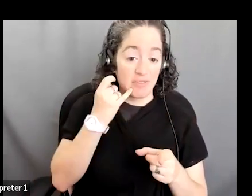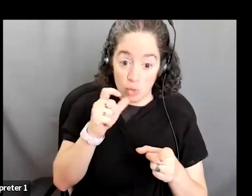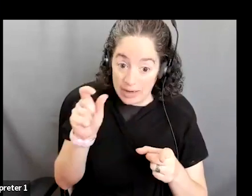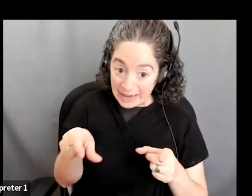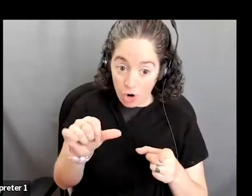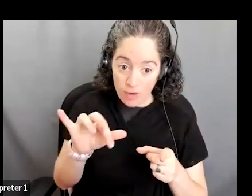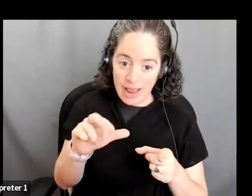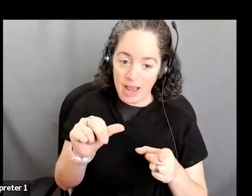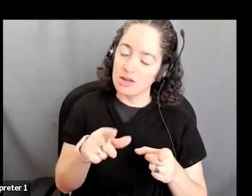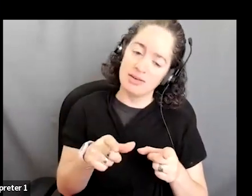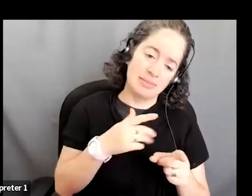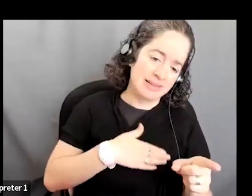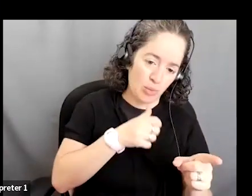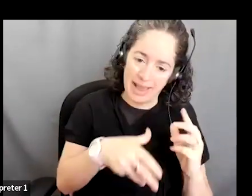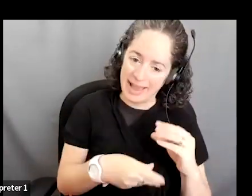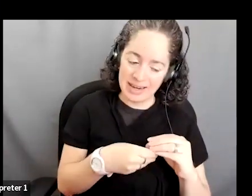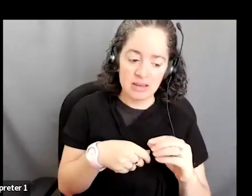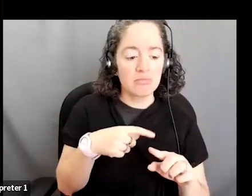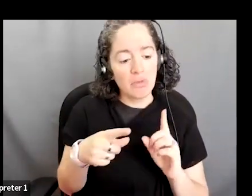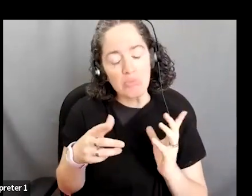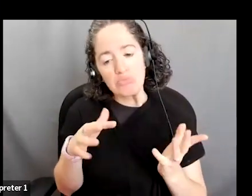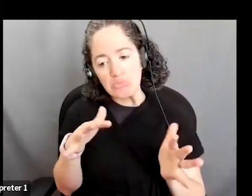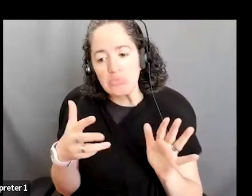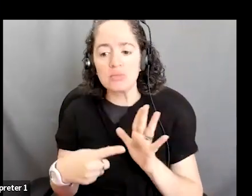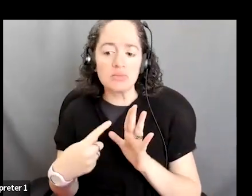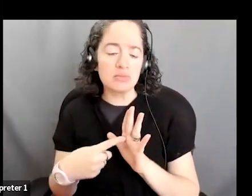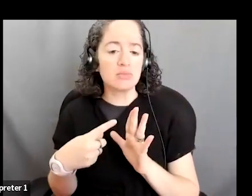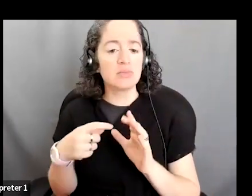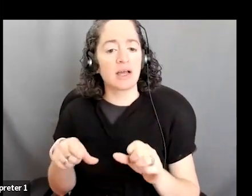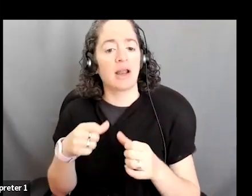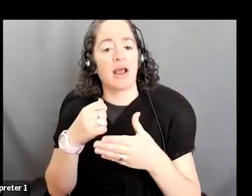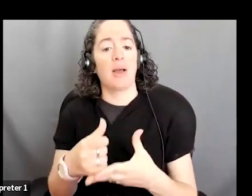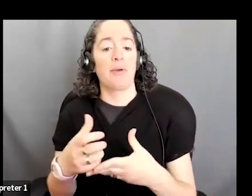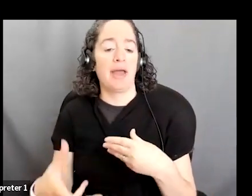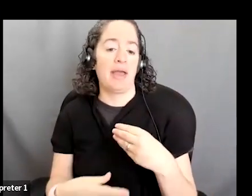but sometimes it is helpful to add ARIA in some circumstances.